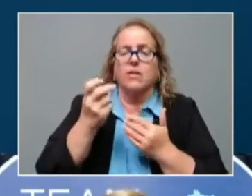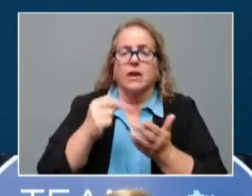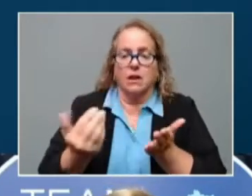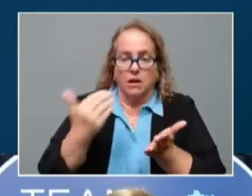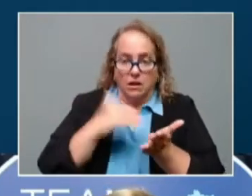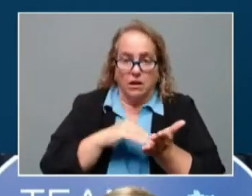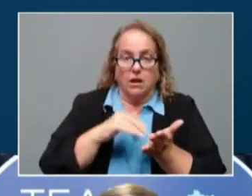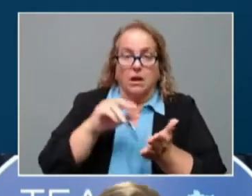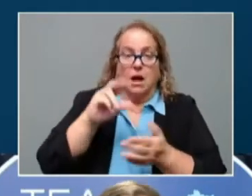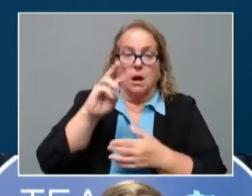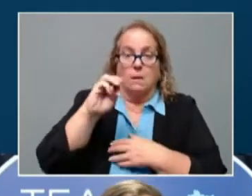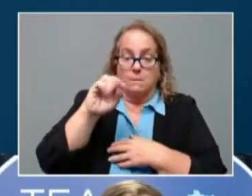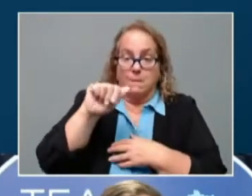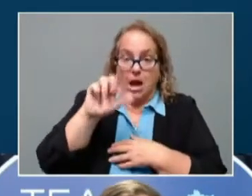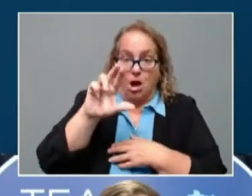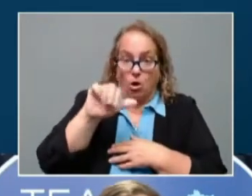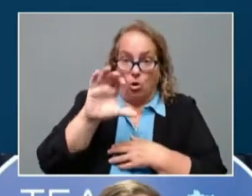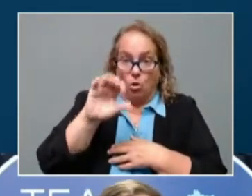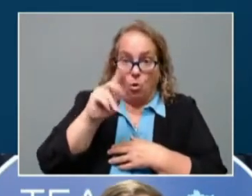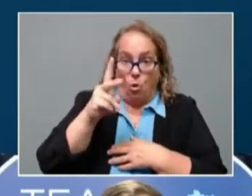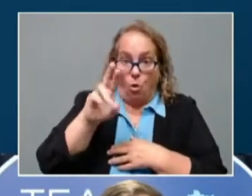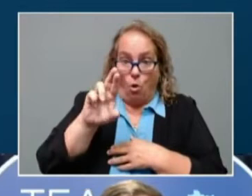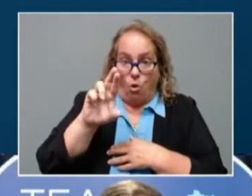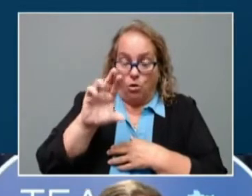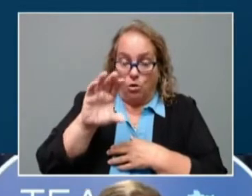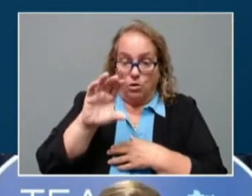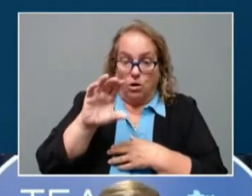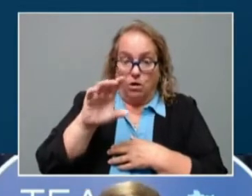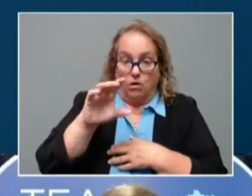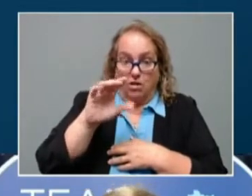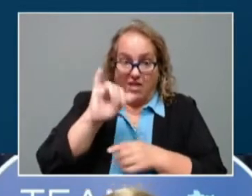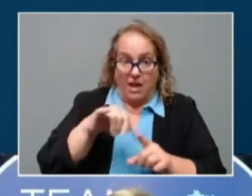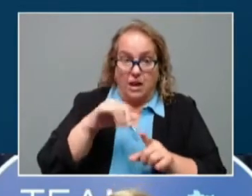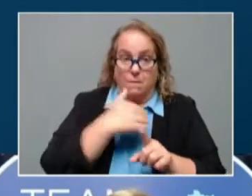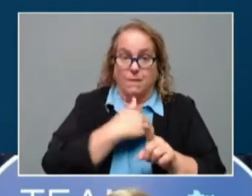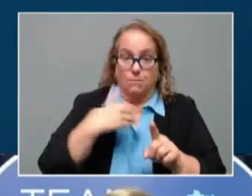hospitals throughout the commonwealth setting a model that nationally they